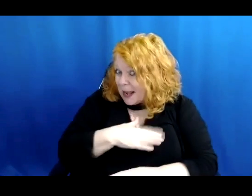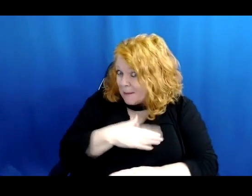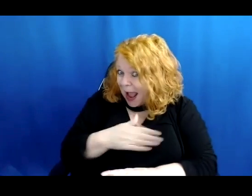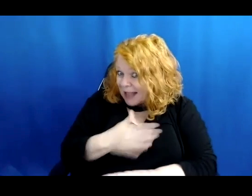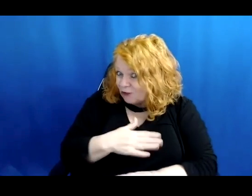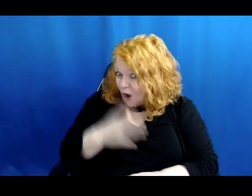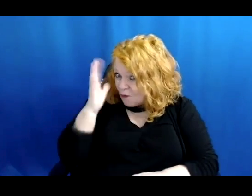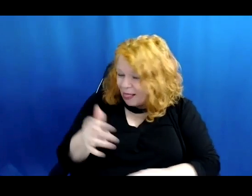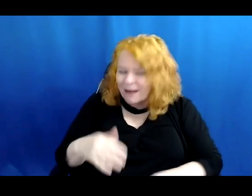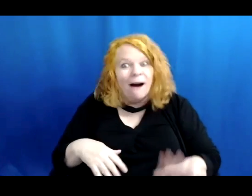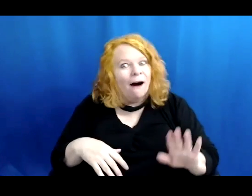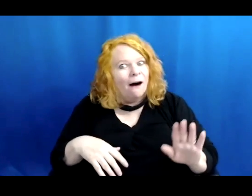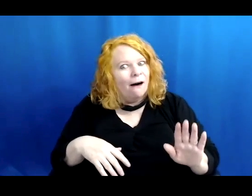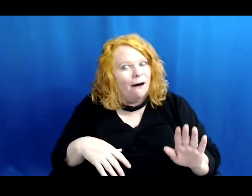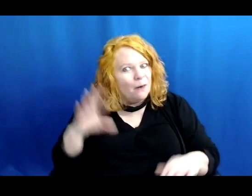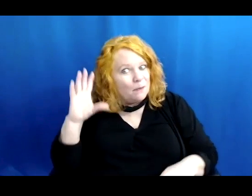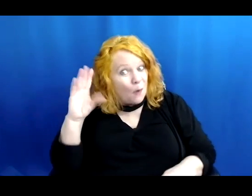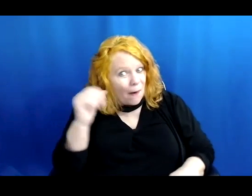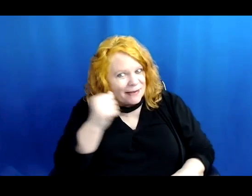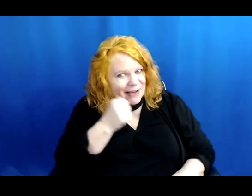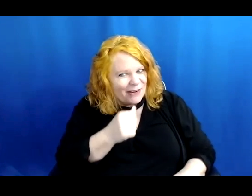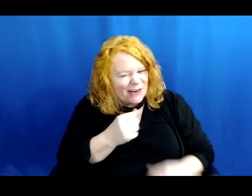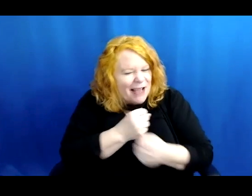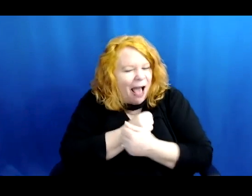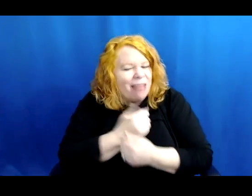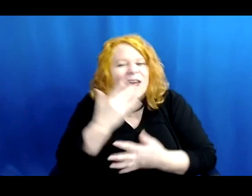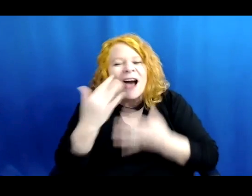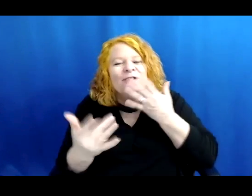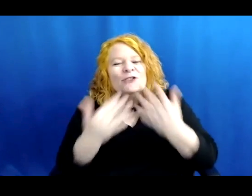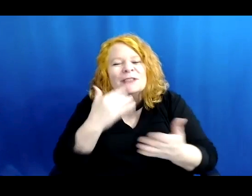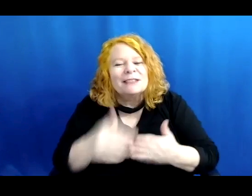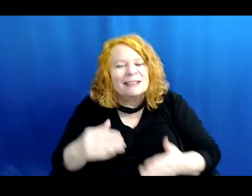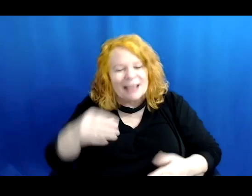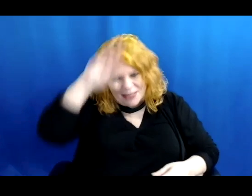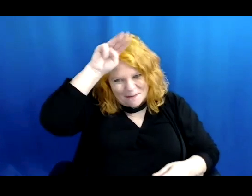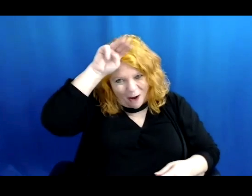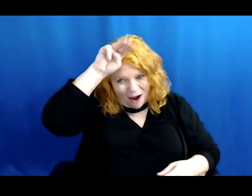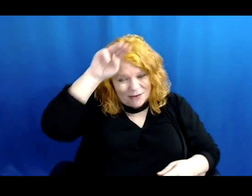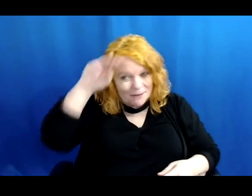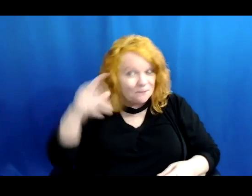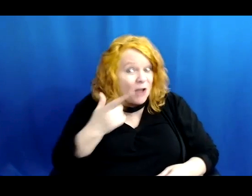Boys and girls, I love to sing the Marvin song and Lo has done a wonderful job signing